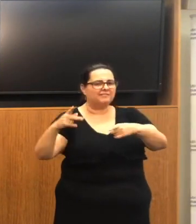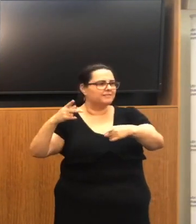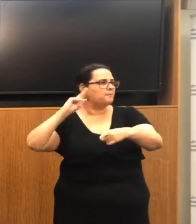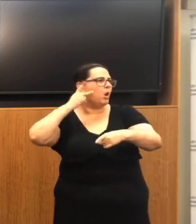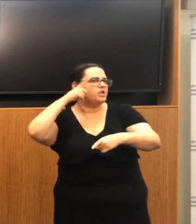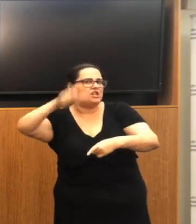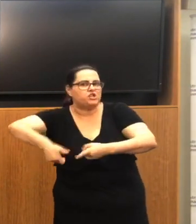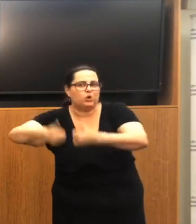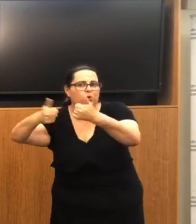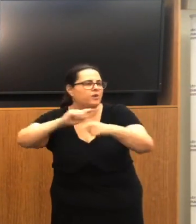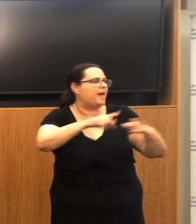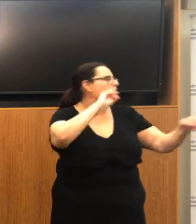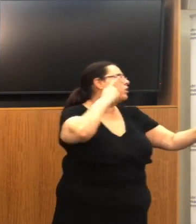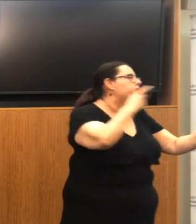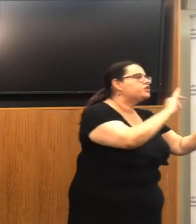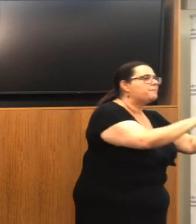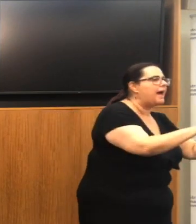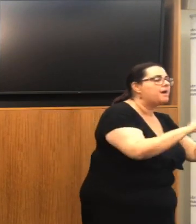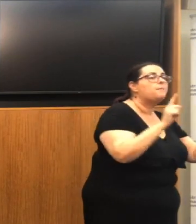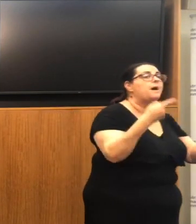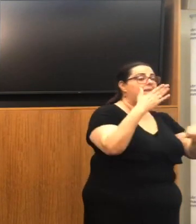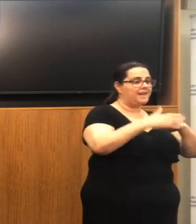But no body actually talks about the people.